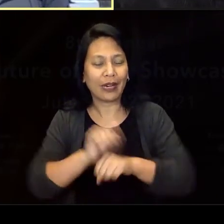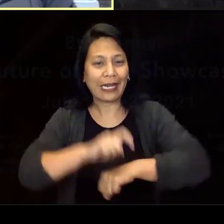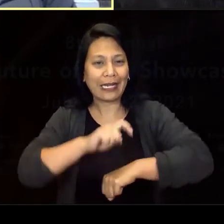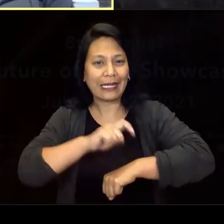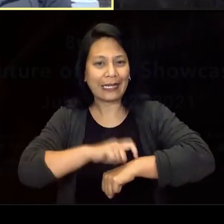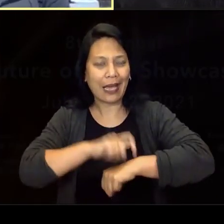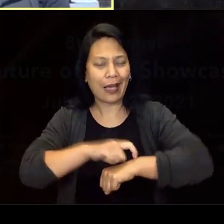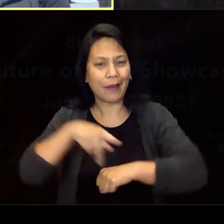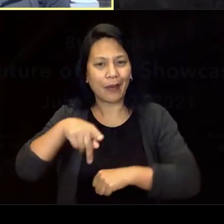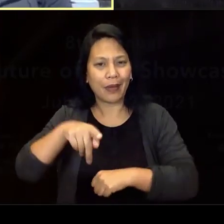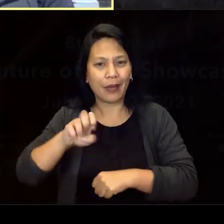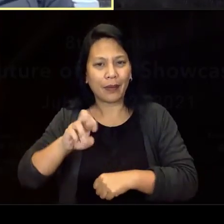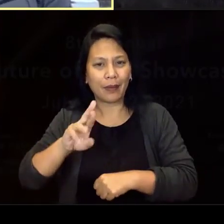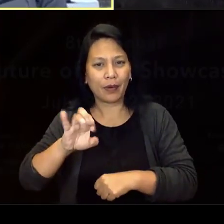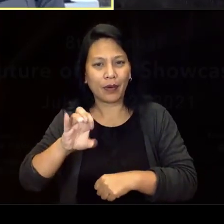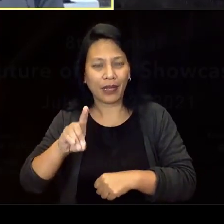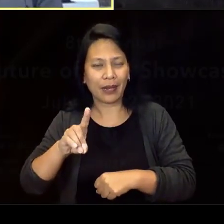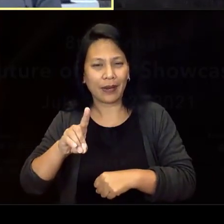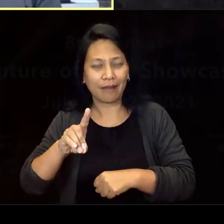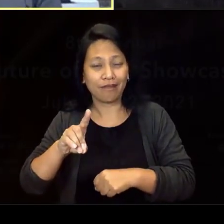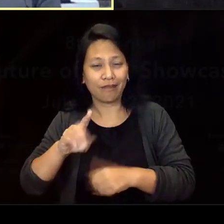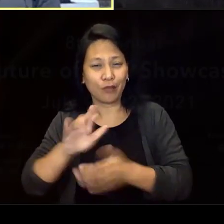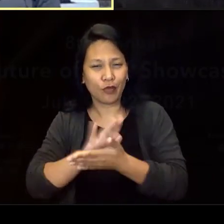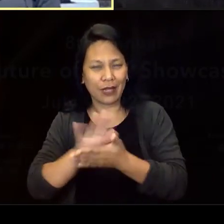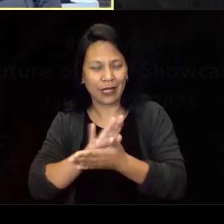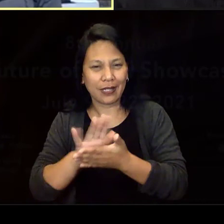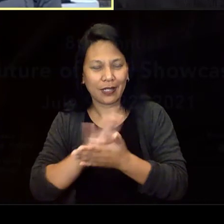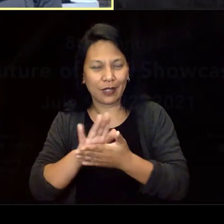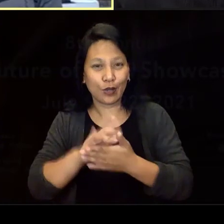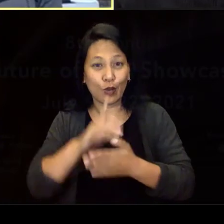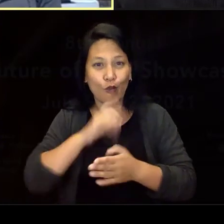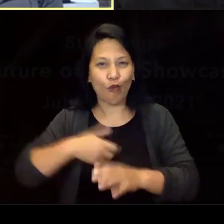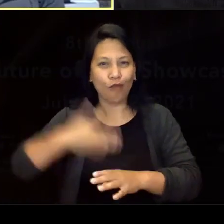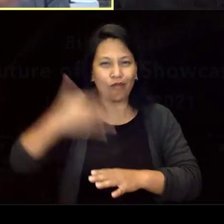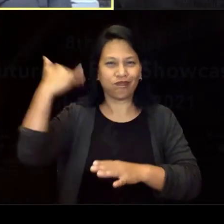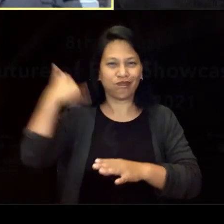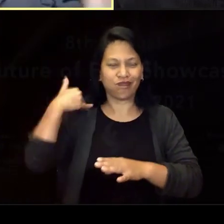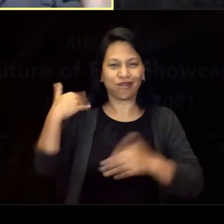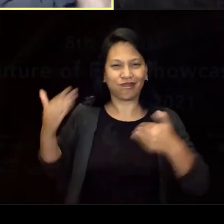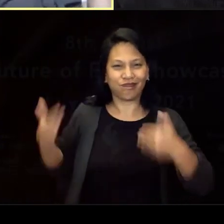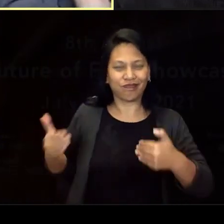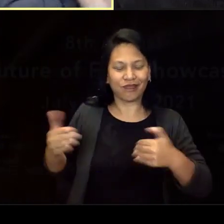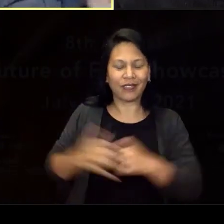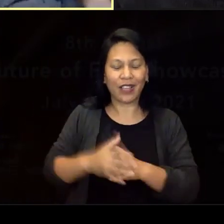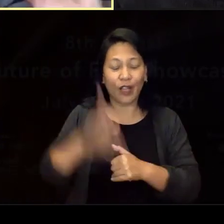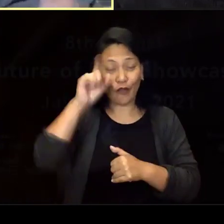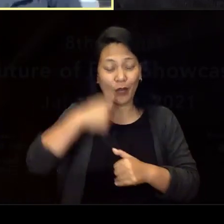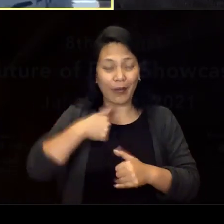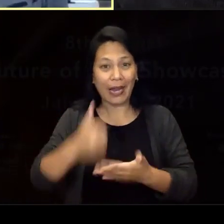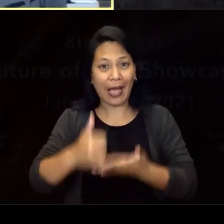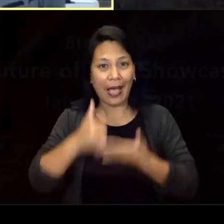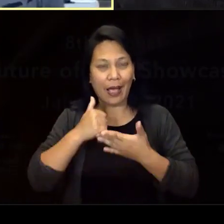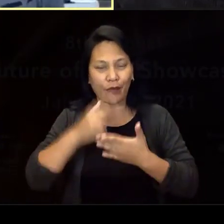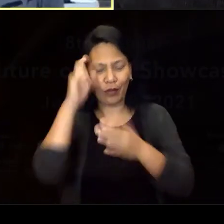like, I feel like that's kind of a really fun, way to kind of expand my mind and like shape my mind in different ways.